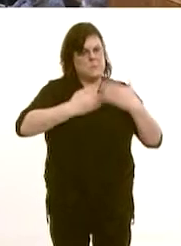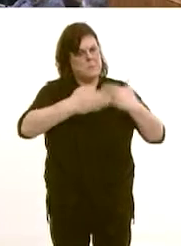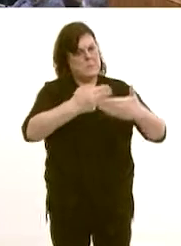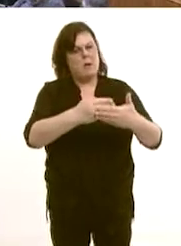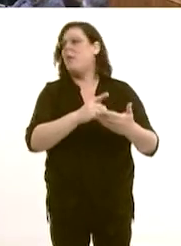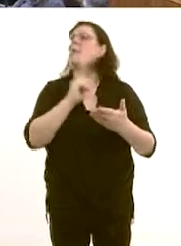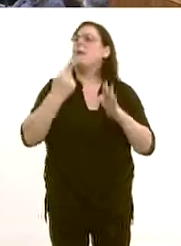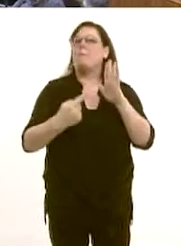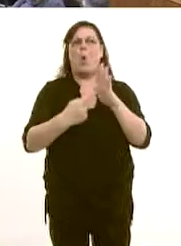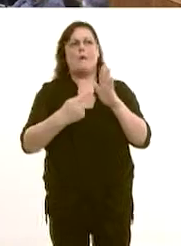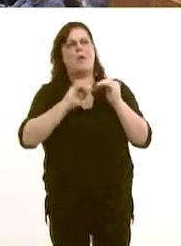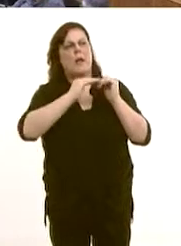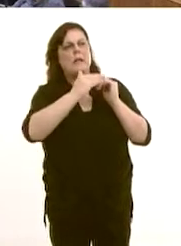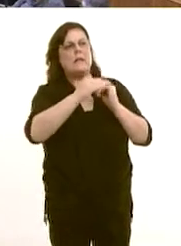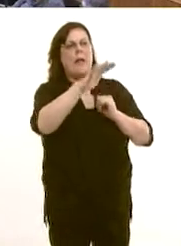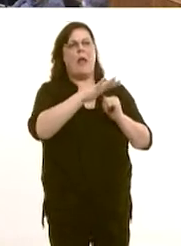coastal areas, such as my constituency of Anglesey?